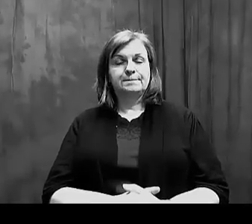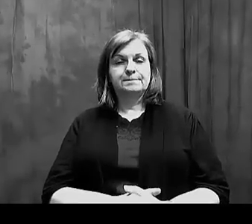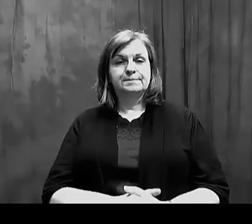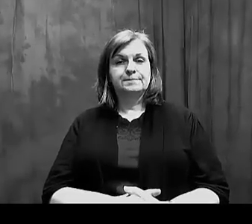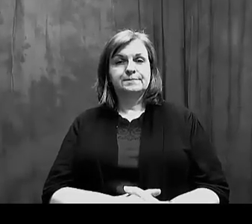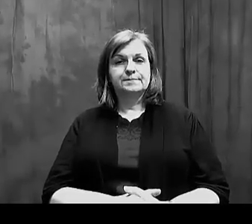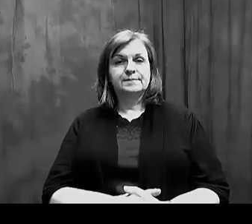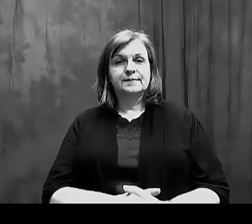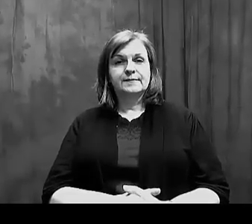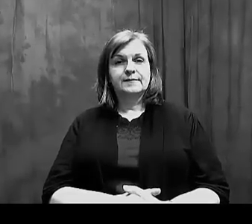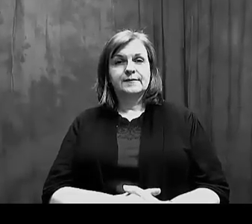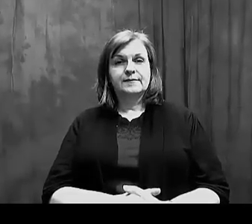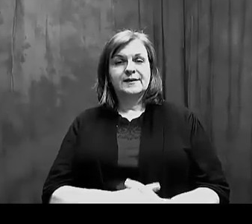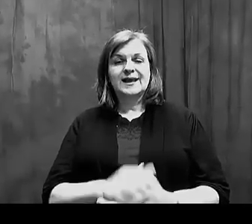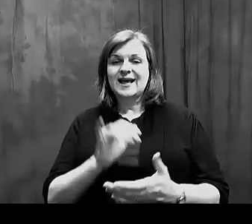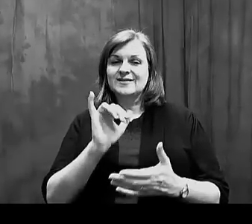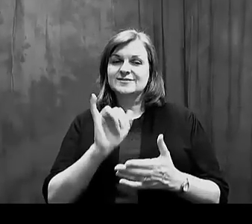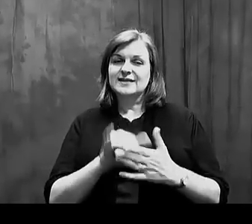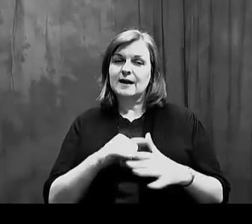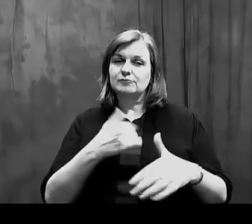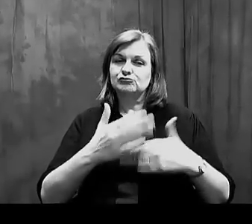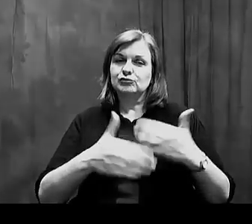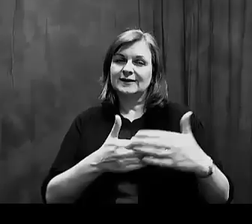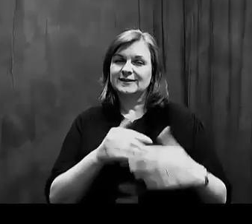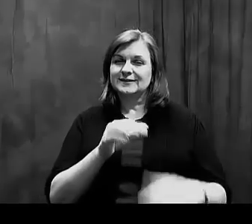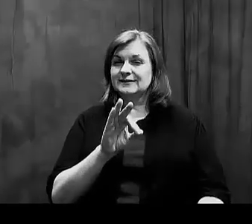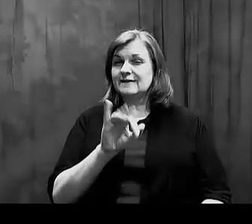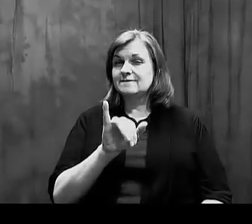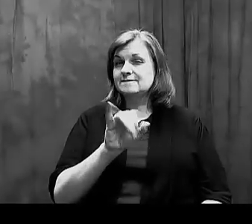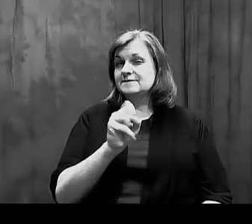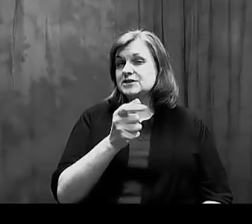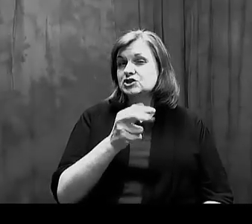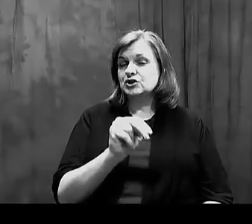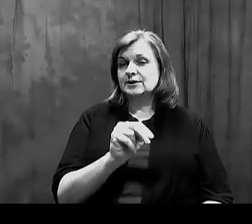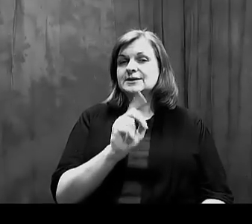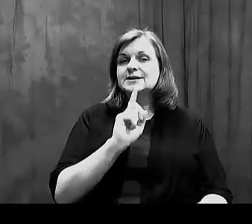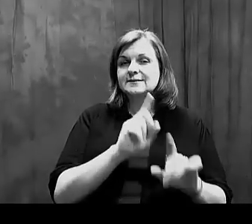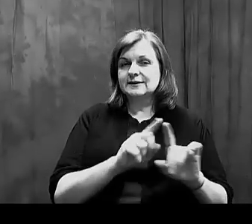mom one set of chromosomes from dad and producing